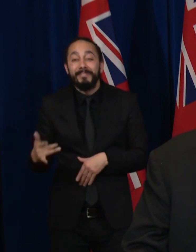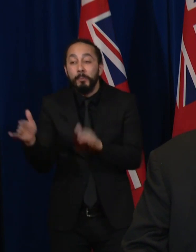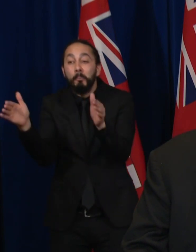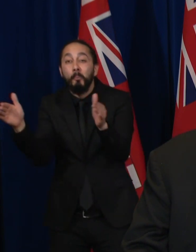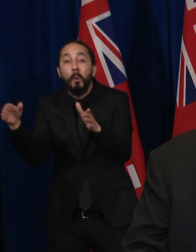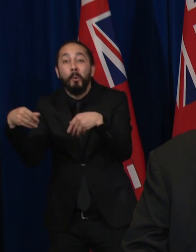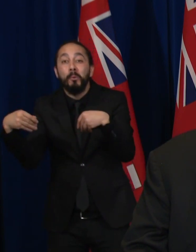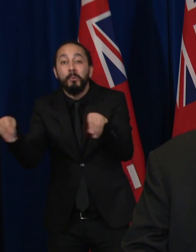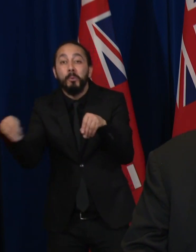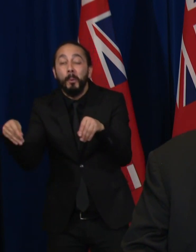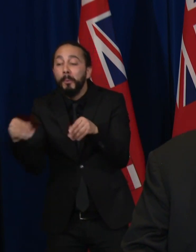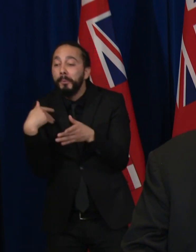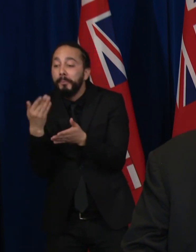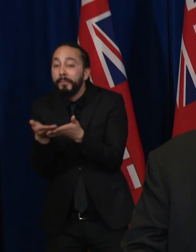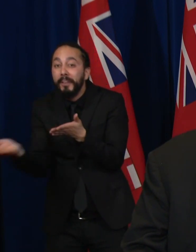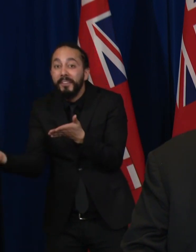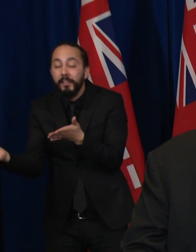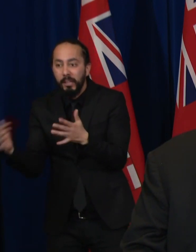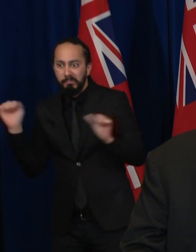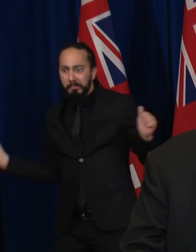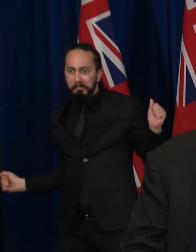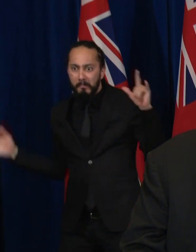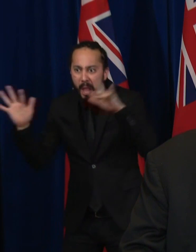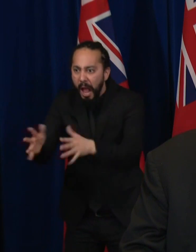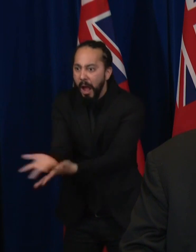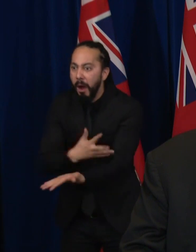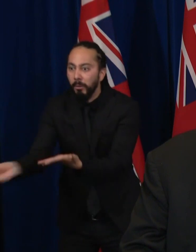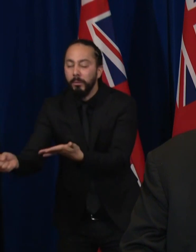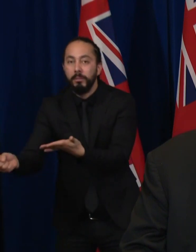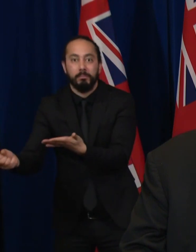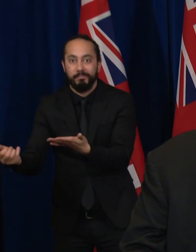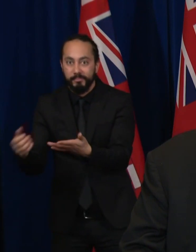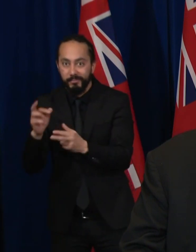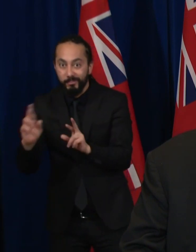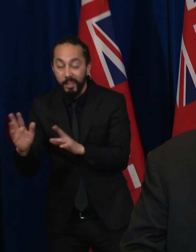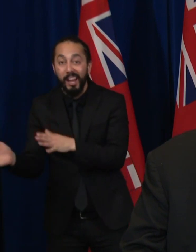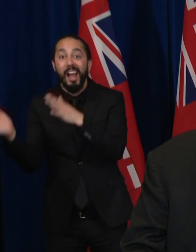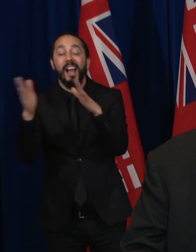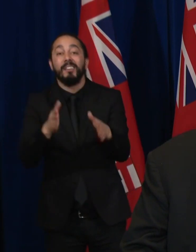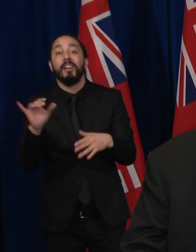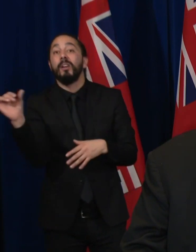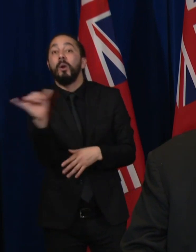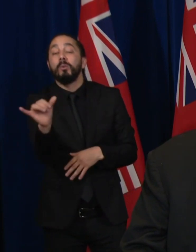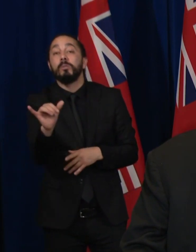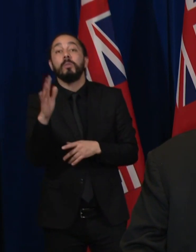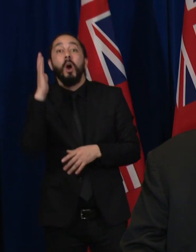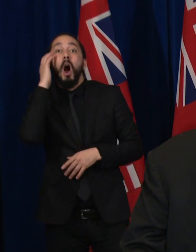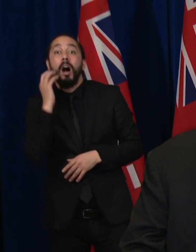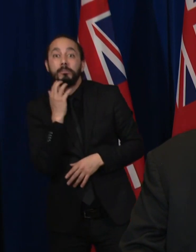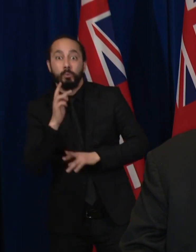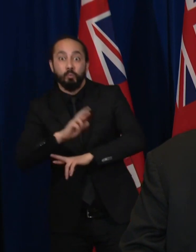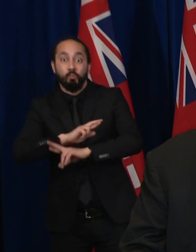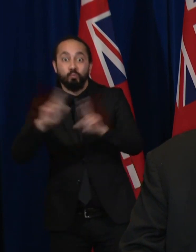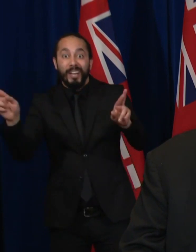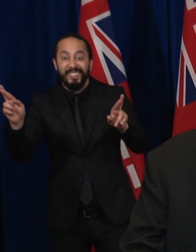They don't have the capacity we do in urban settings. As they all say, we're